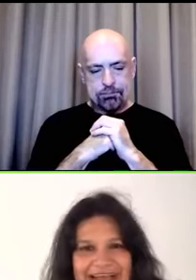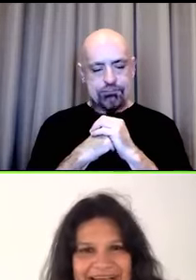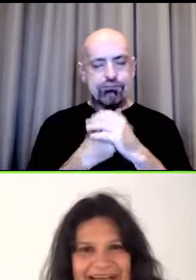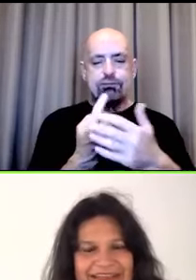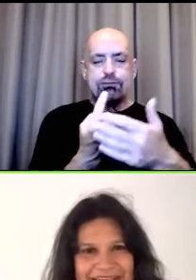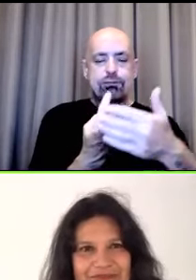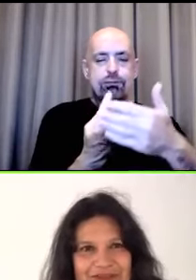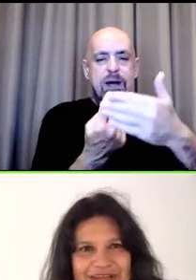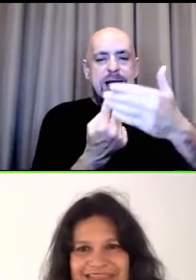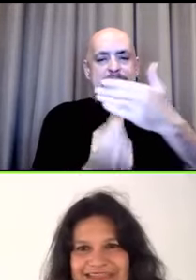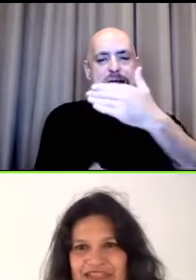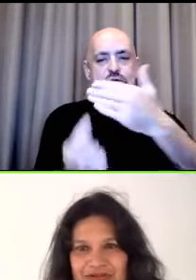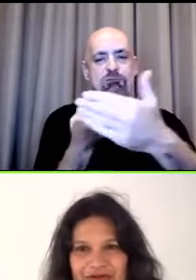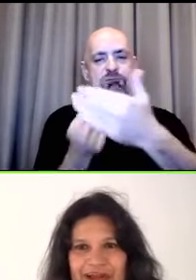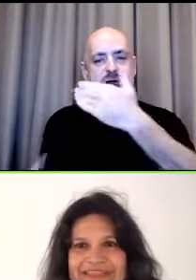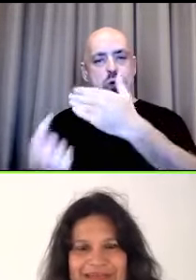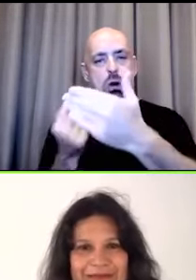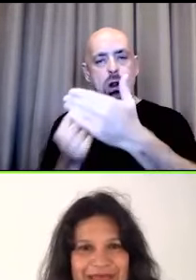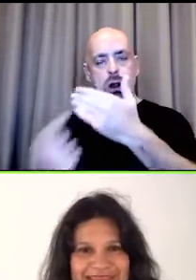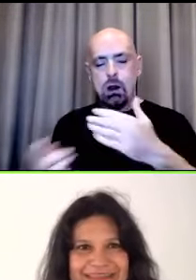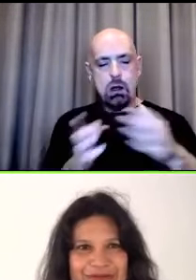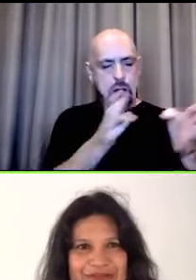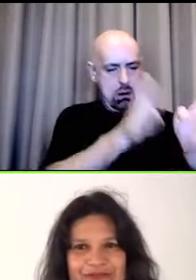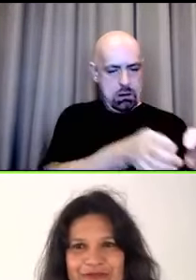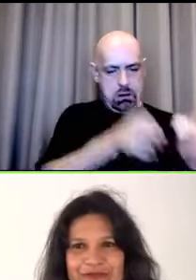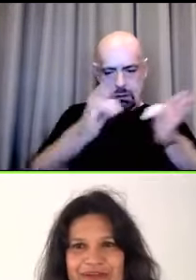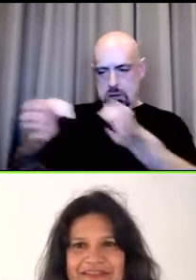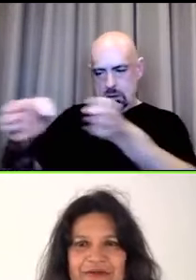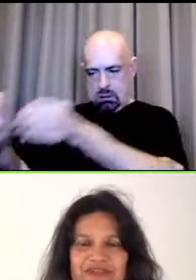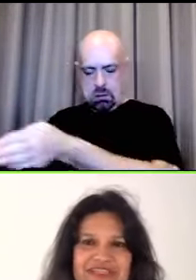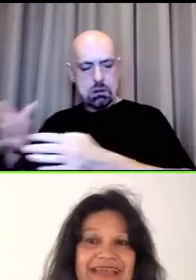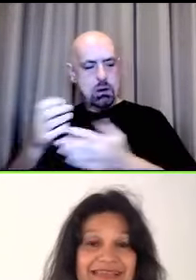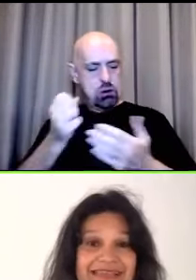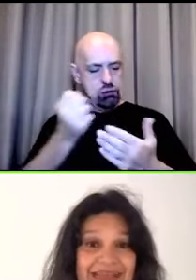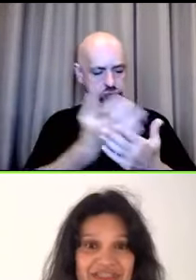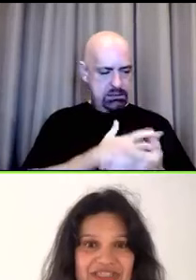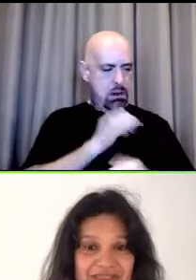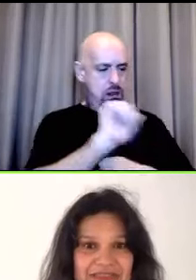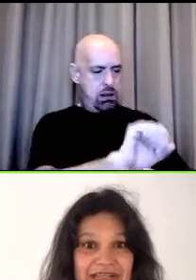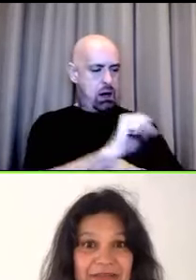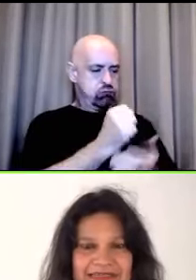still to come and that wnu nt be a good period but she's still